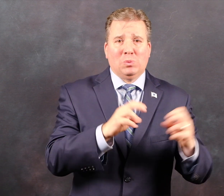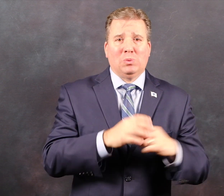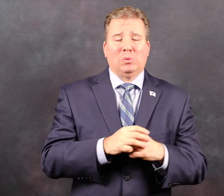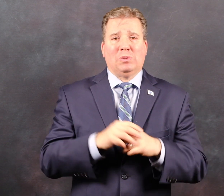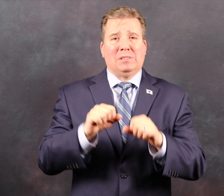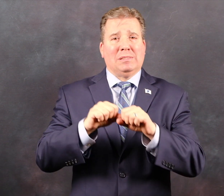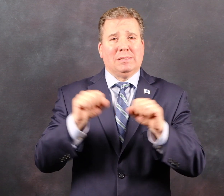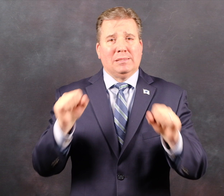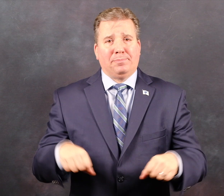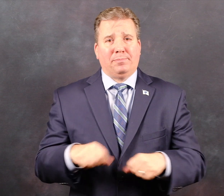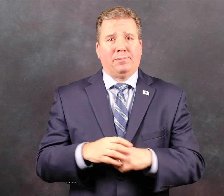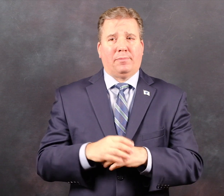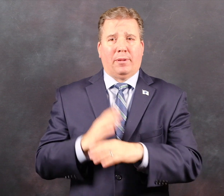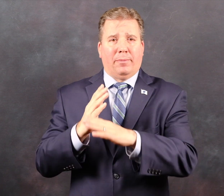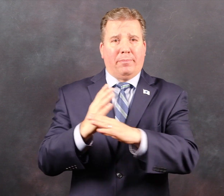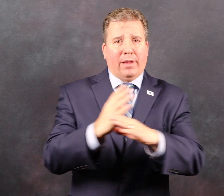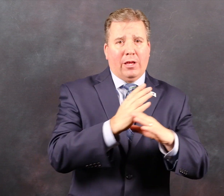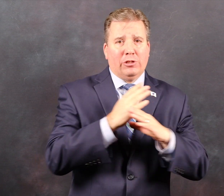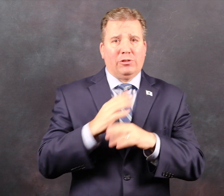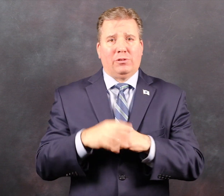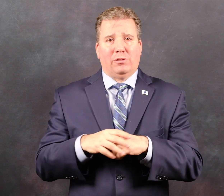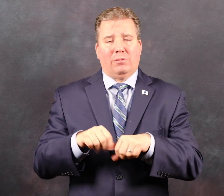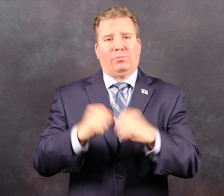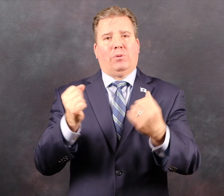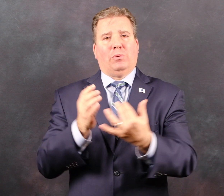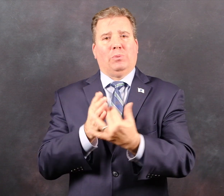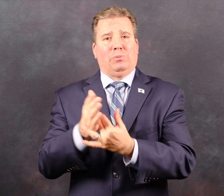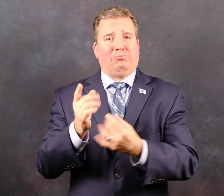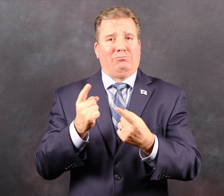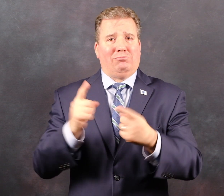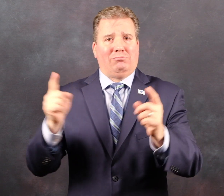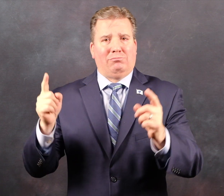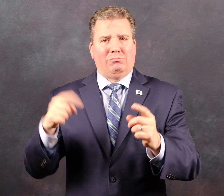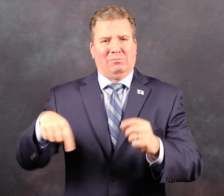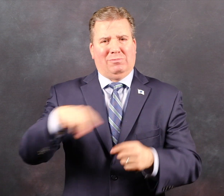addressing issues and system barriers that have resulted in significant breakthoughs.